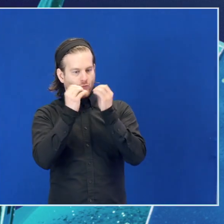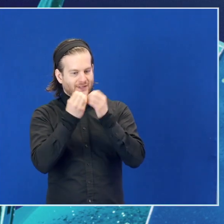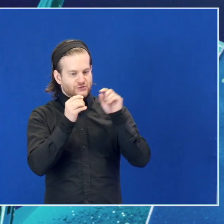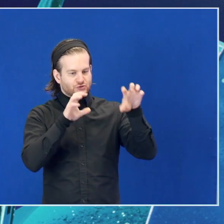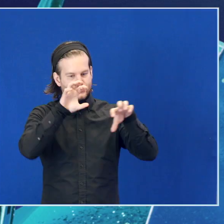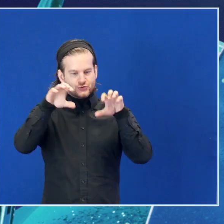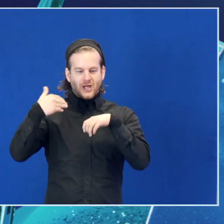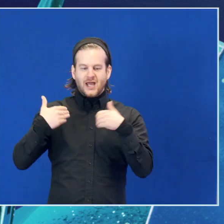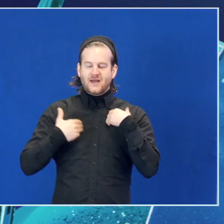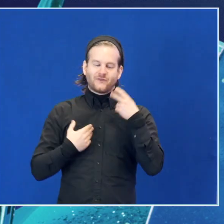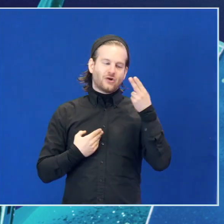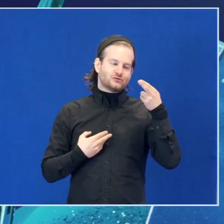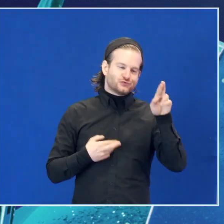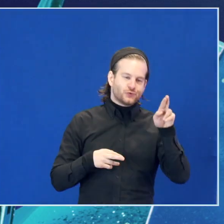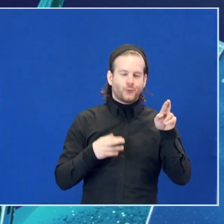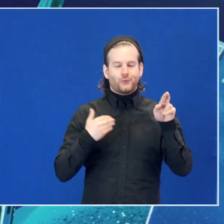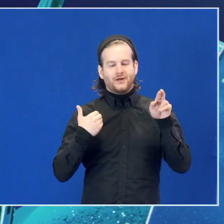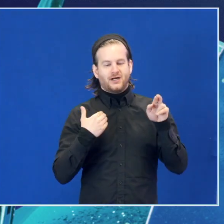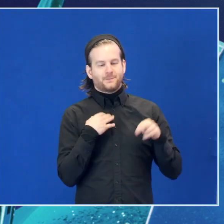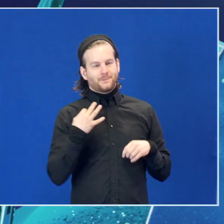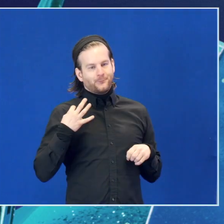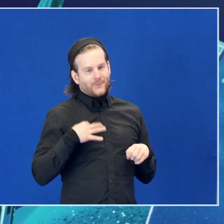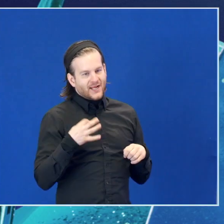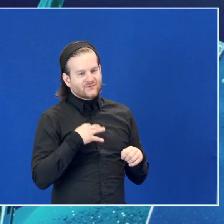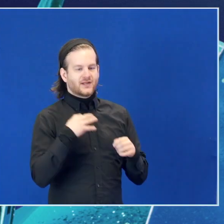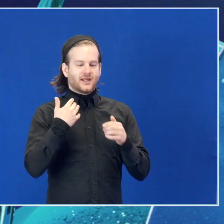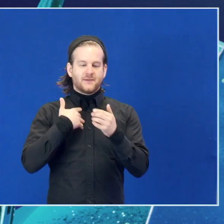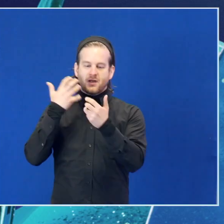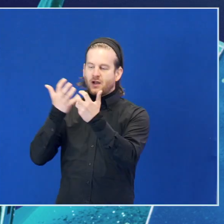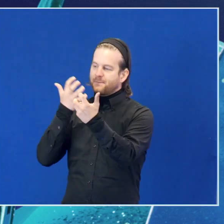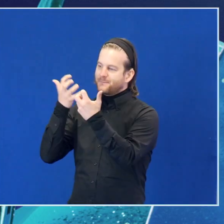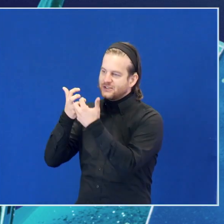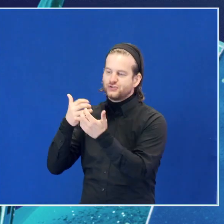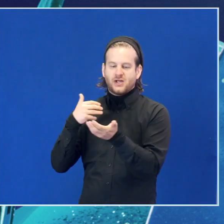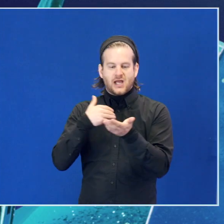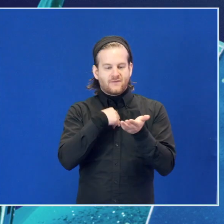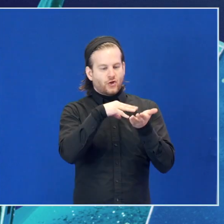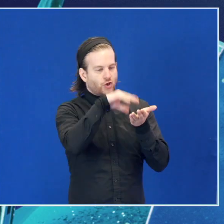We all have our manager training teams. Those are the partnerships that you build